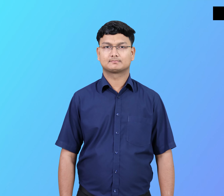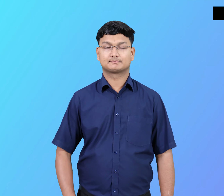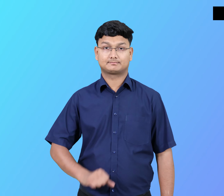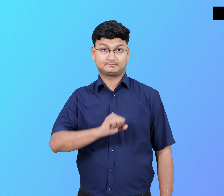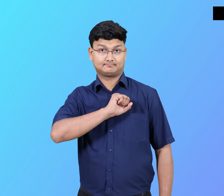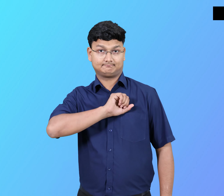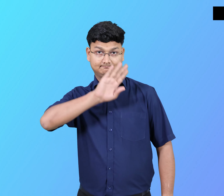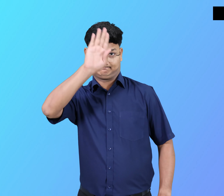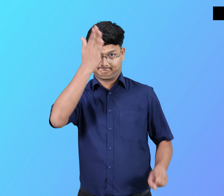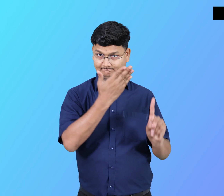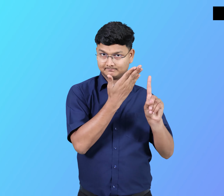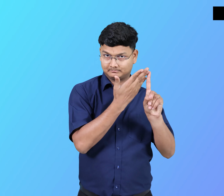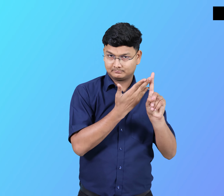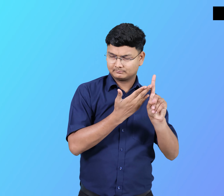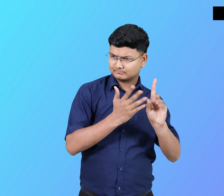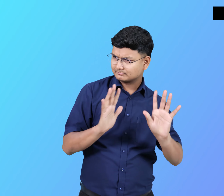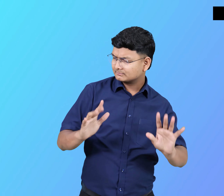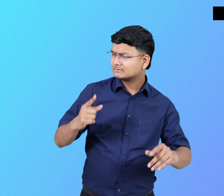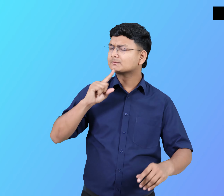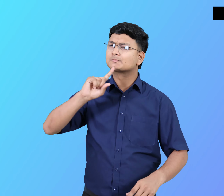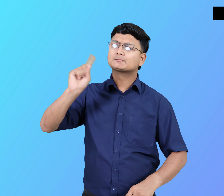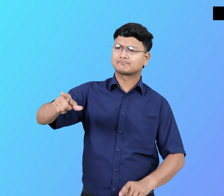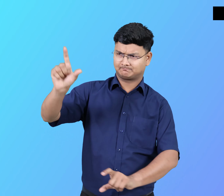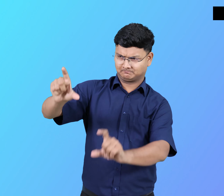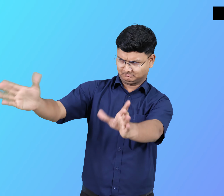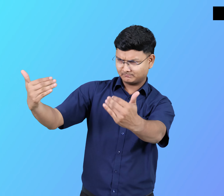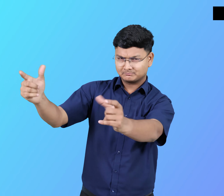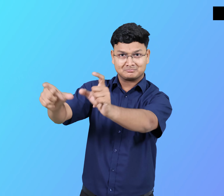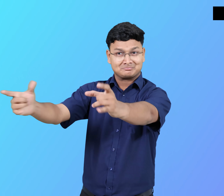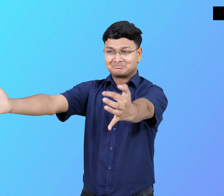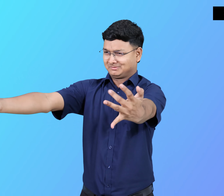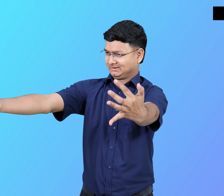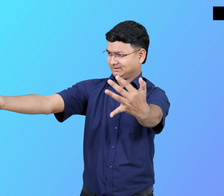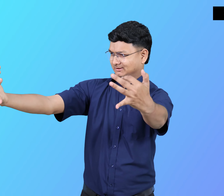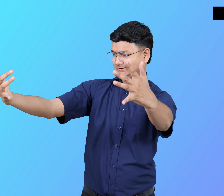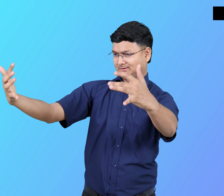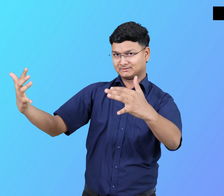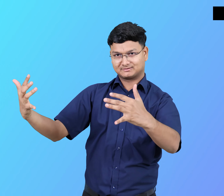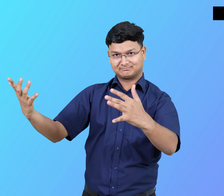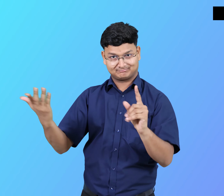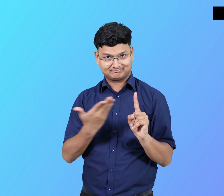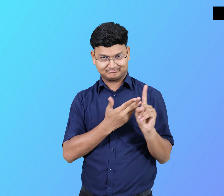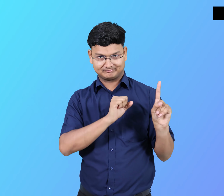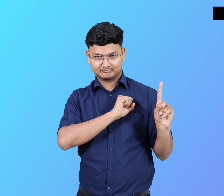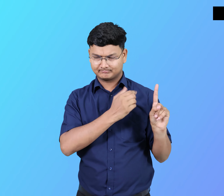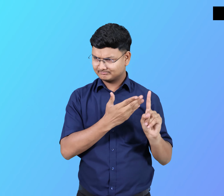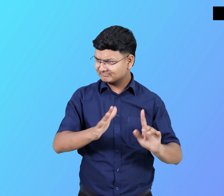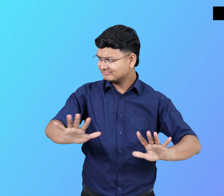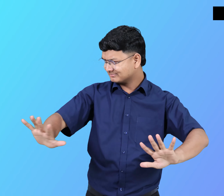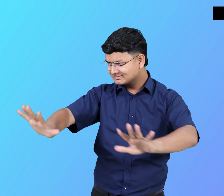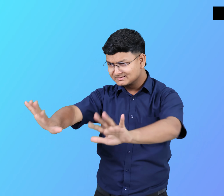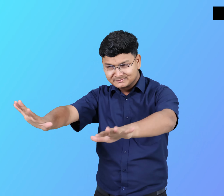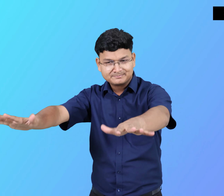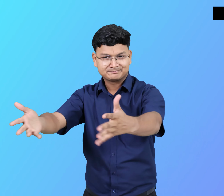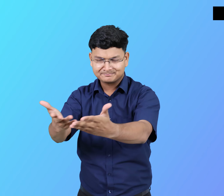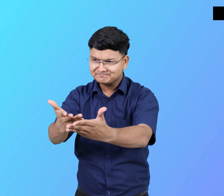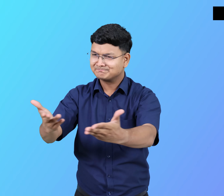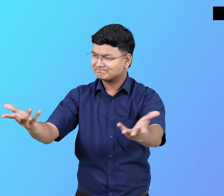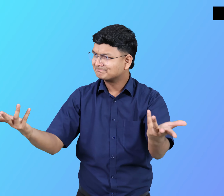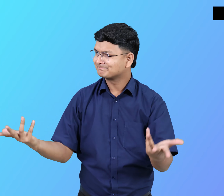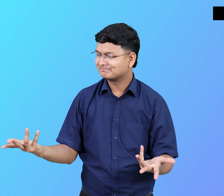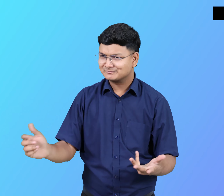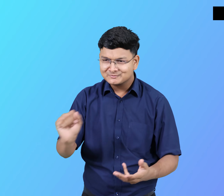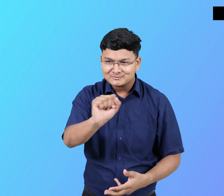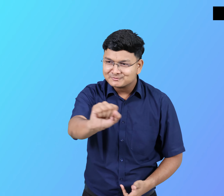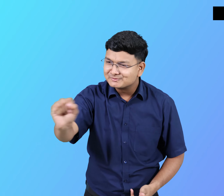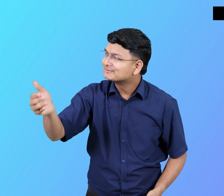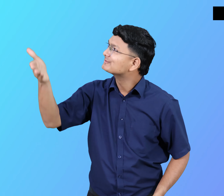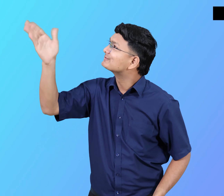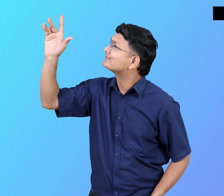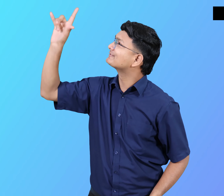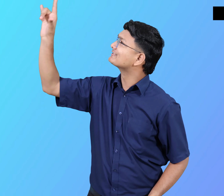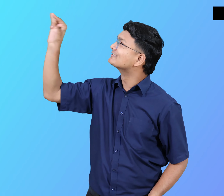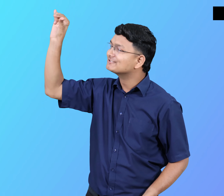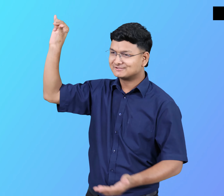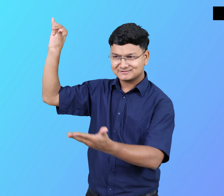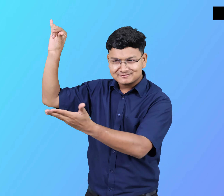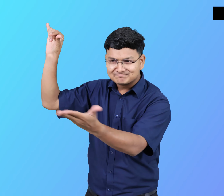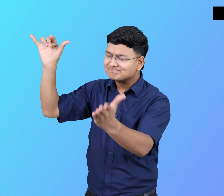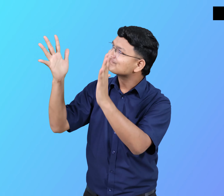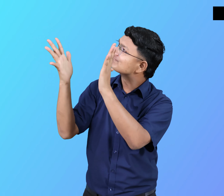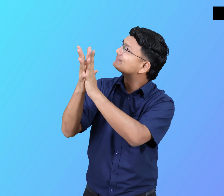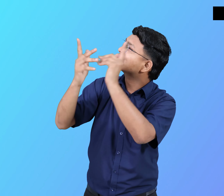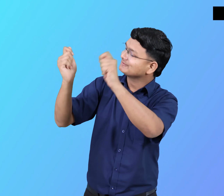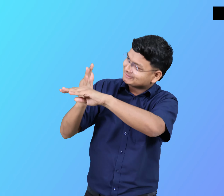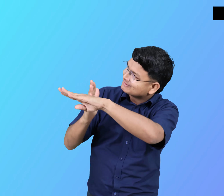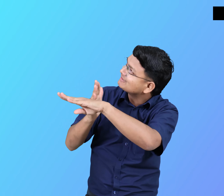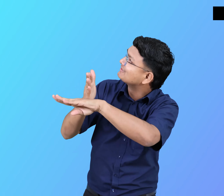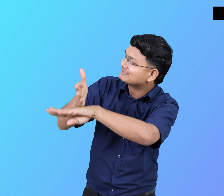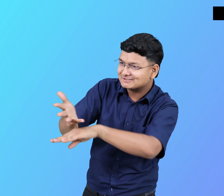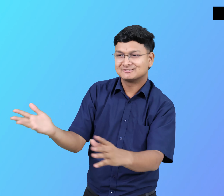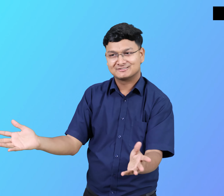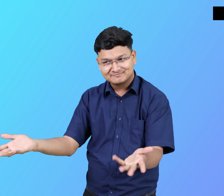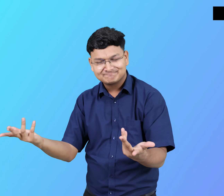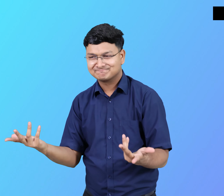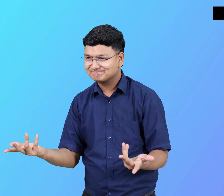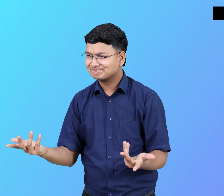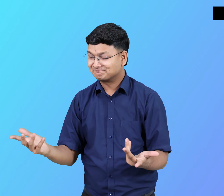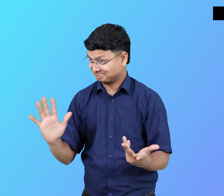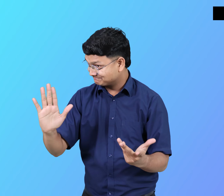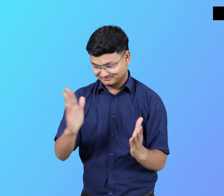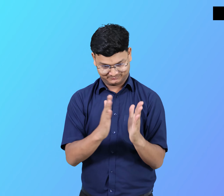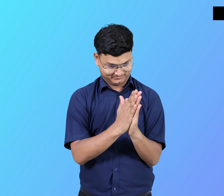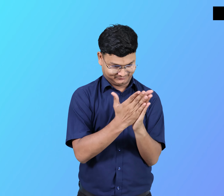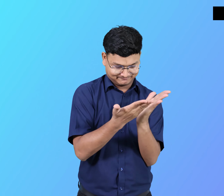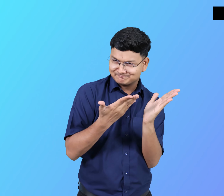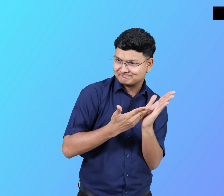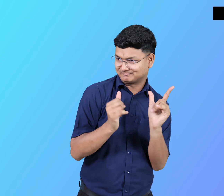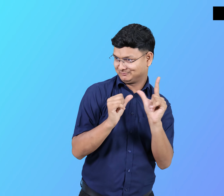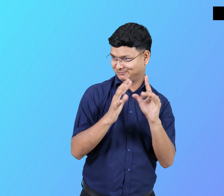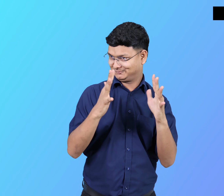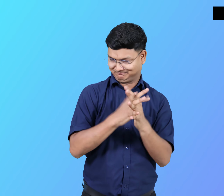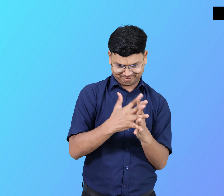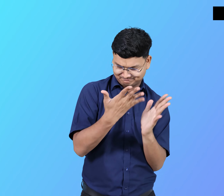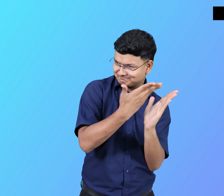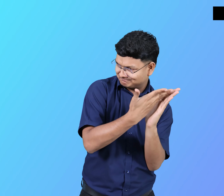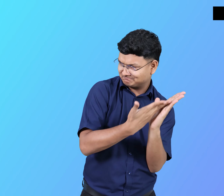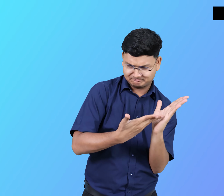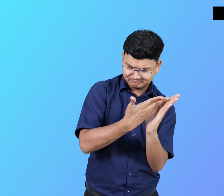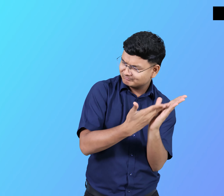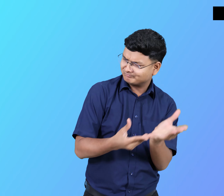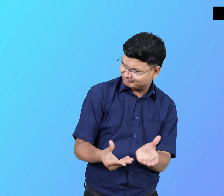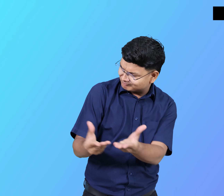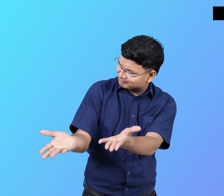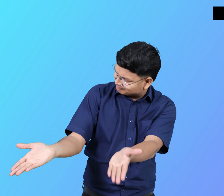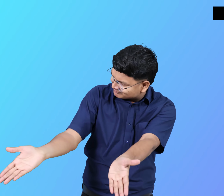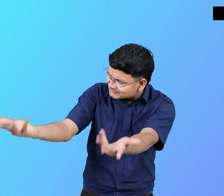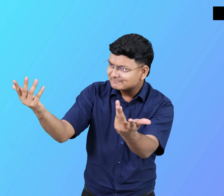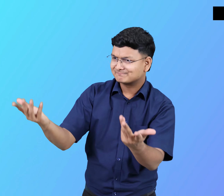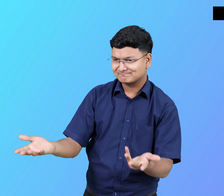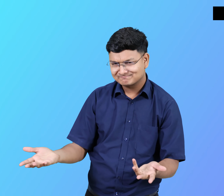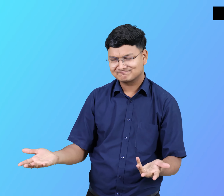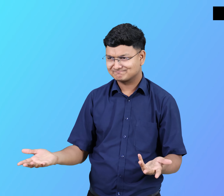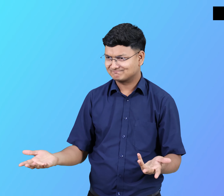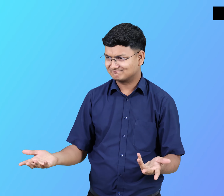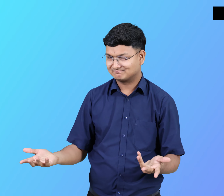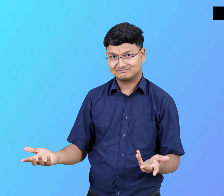Then King Josiah gave a command to all the people. He said, “Celebrate Passover for the LORD your God. Do this just as it is written in the Book of the Agreement.”